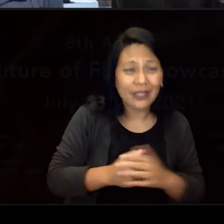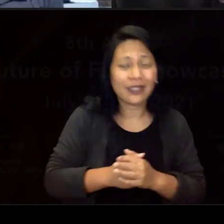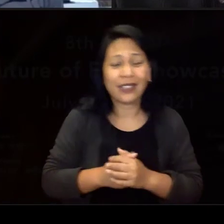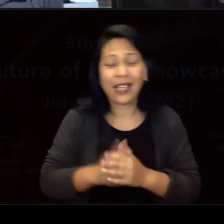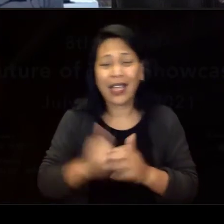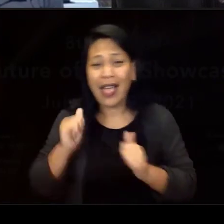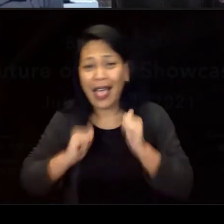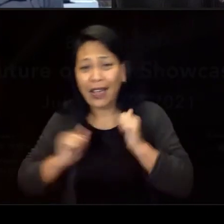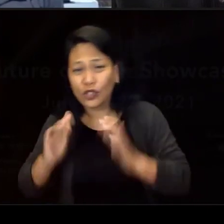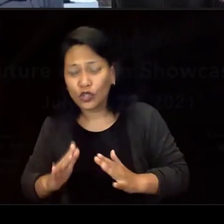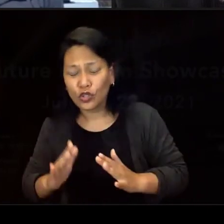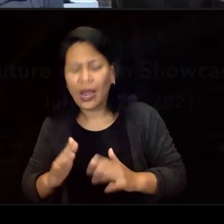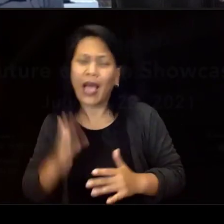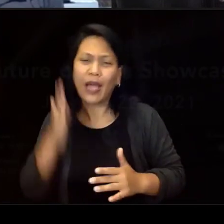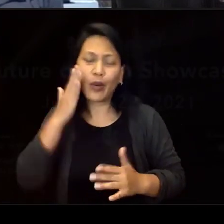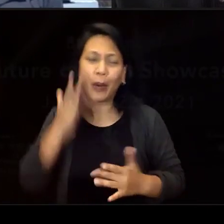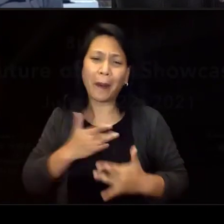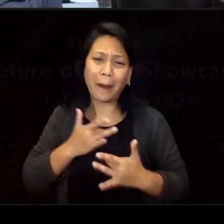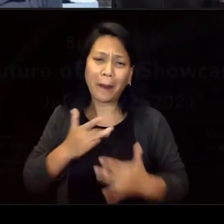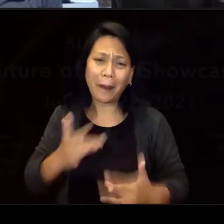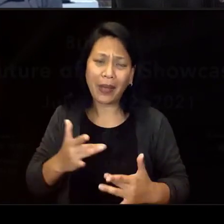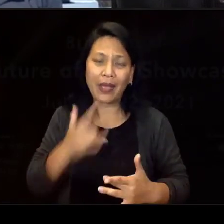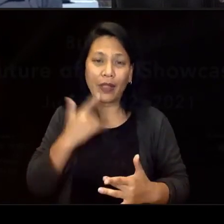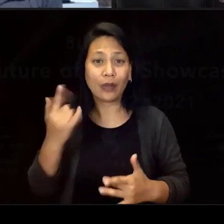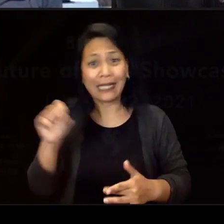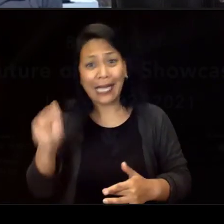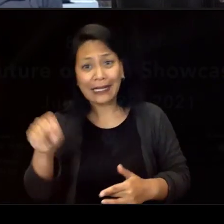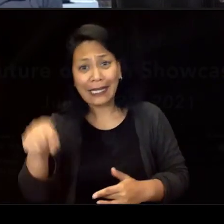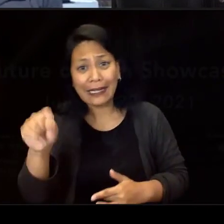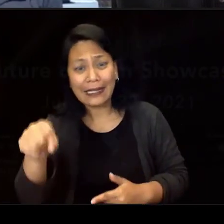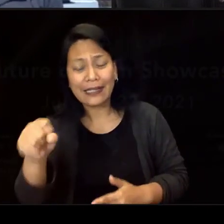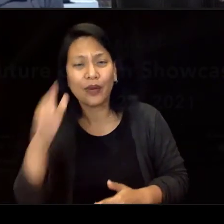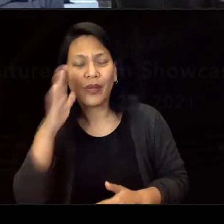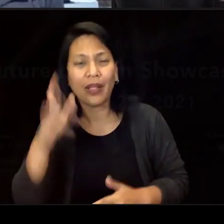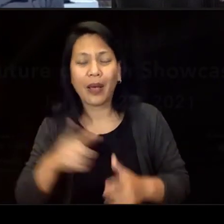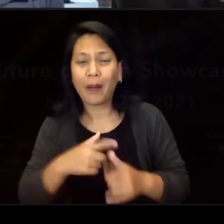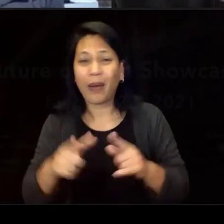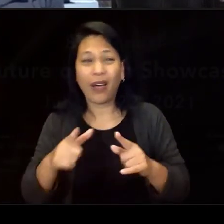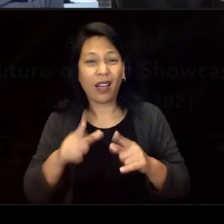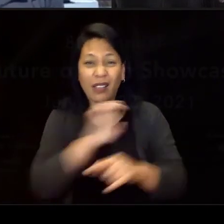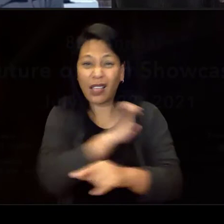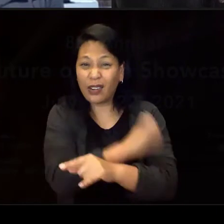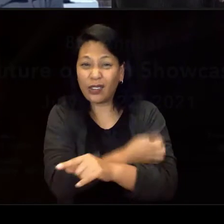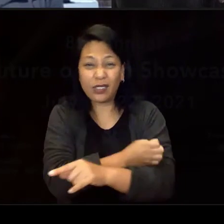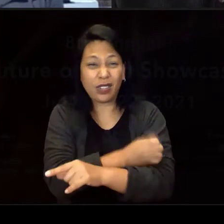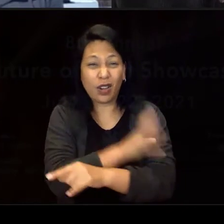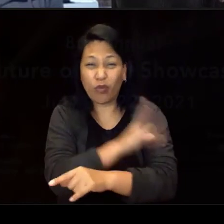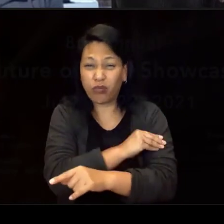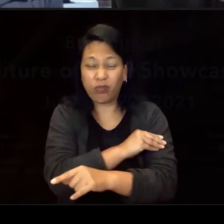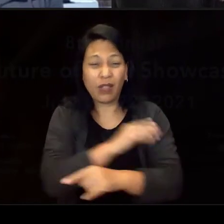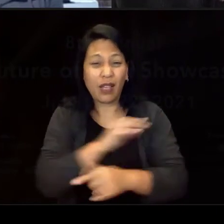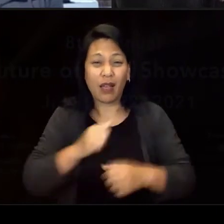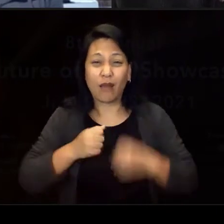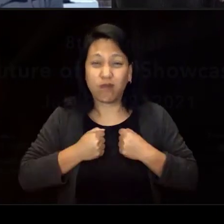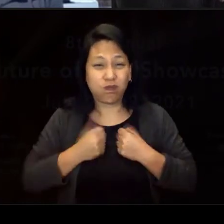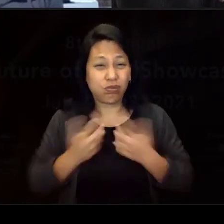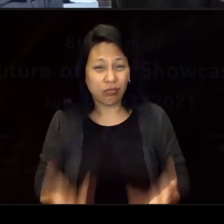You want to just be in that, in the cycle and then you burn out. So really, thinking about yourself too.